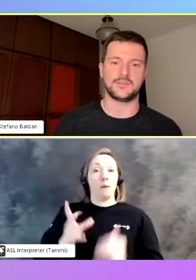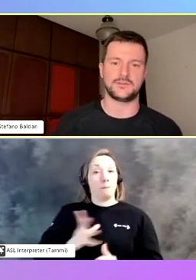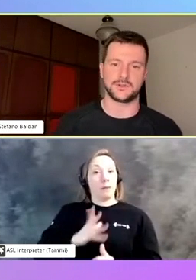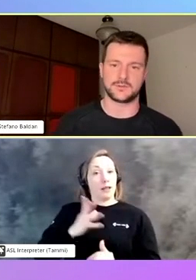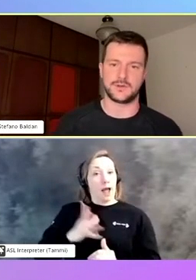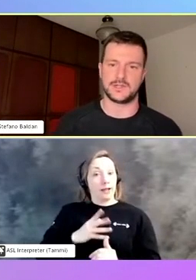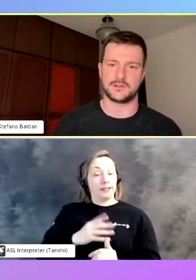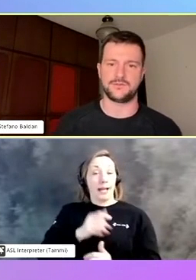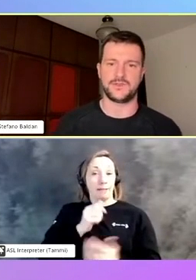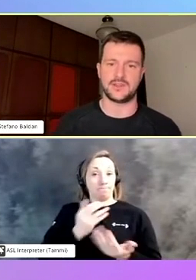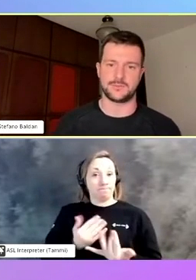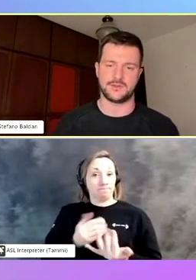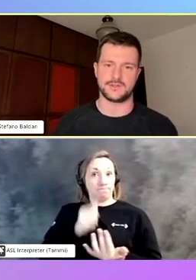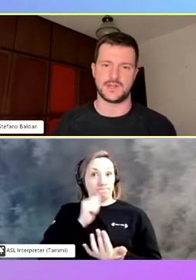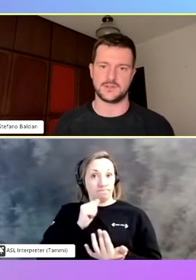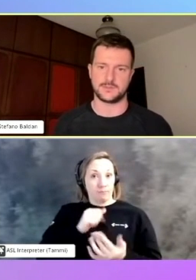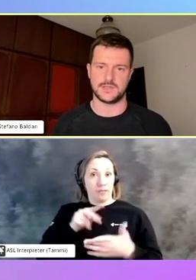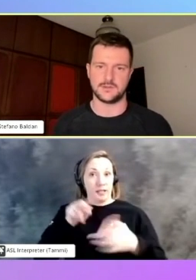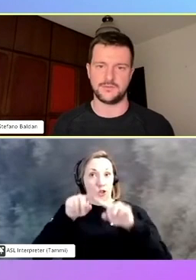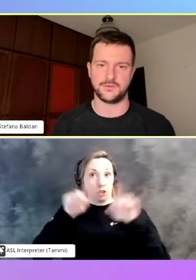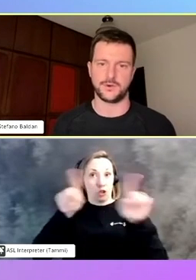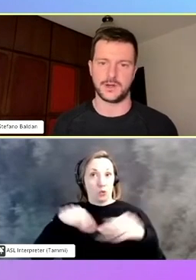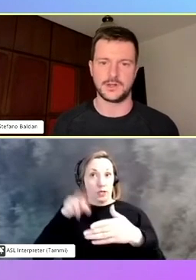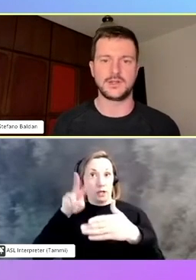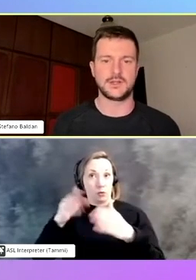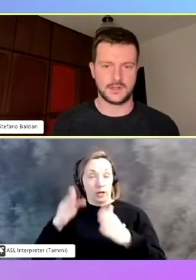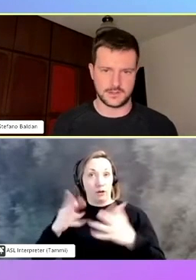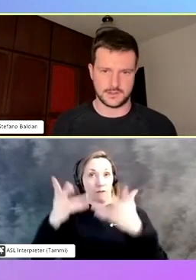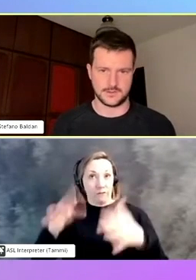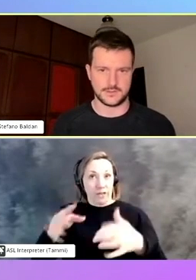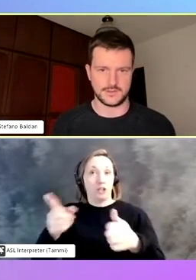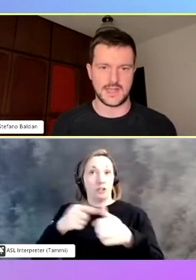in terms of keyboard navigation with the custom solution.